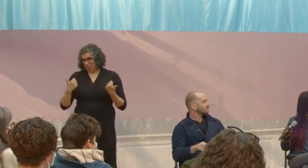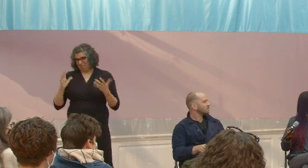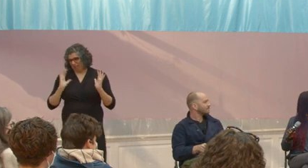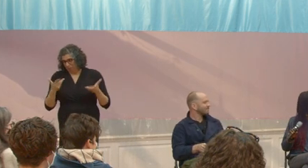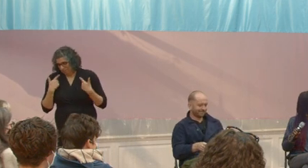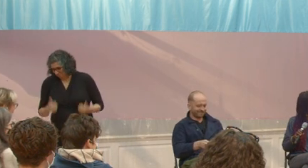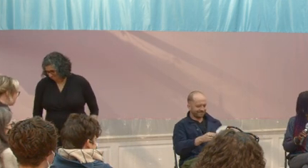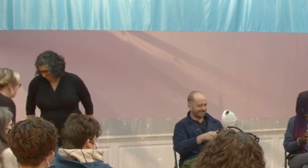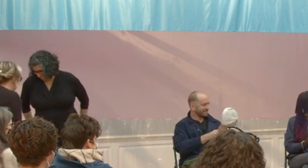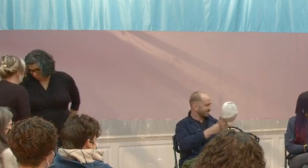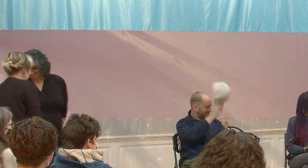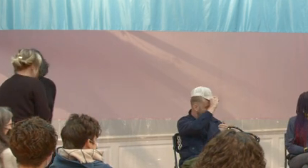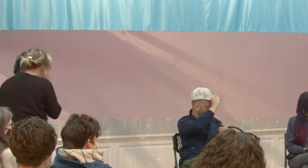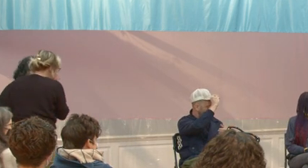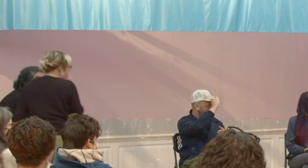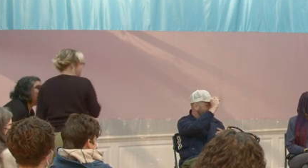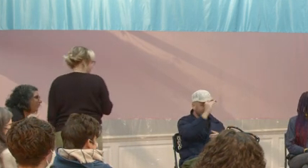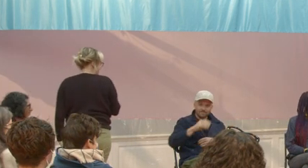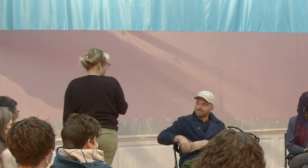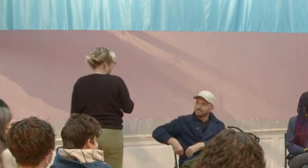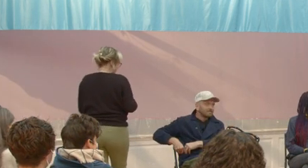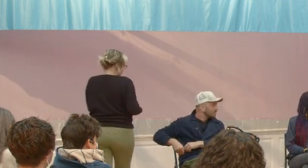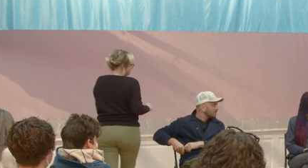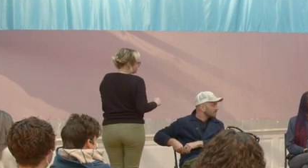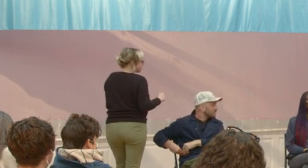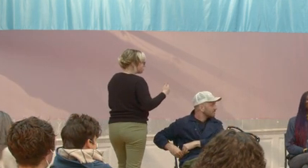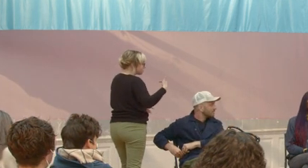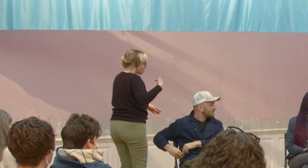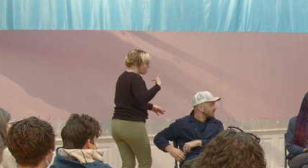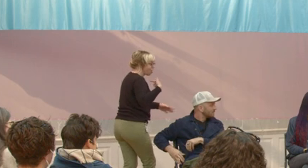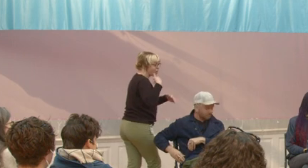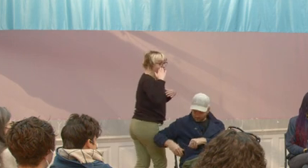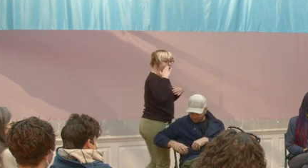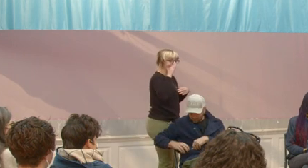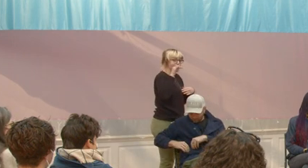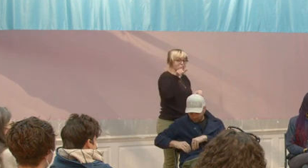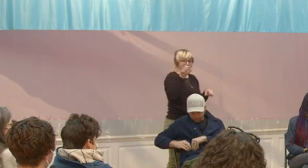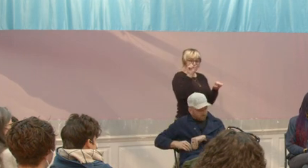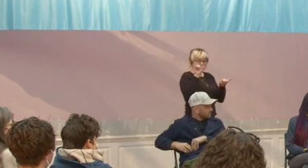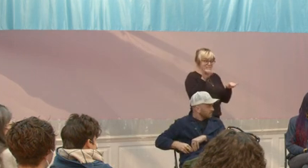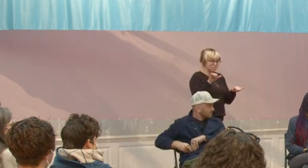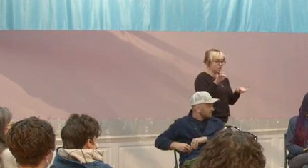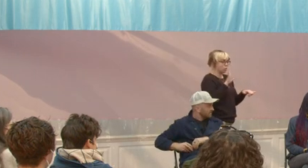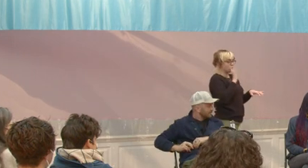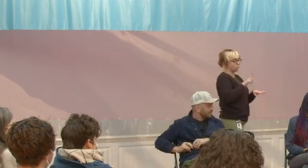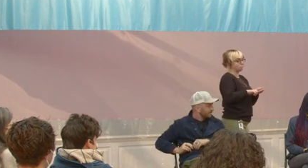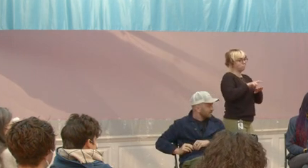Sara Krajewski: Yes, well, I hope you all can stay, maybe we'll get up out of our seats because we do need to prepare